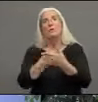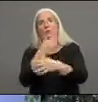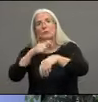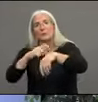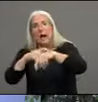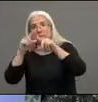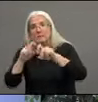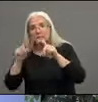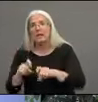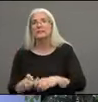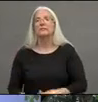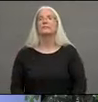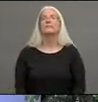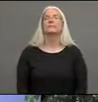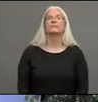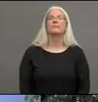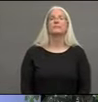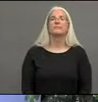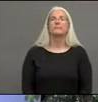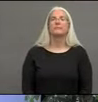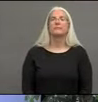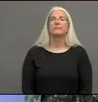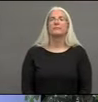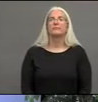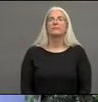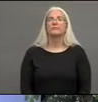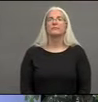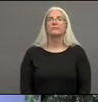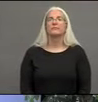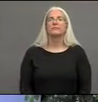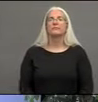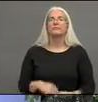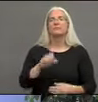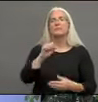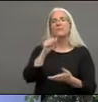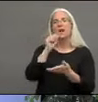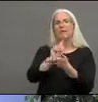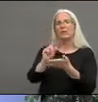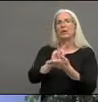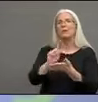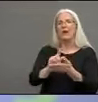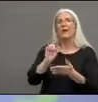That's right. Every week we are going to different locations and we decide these based on